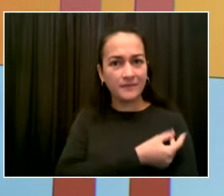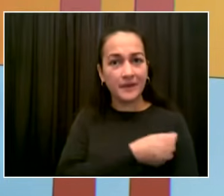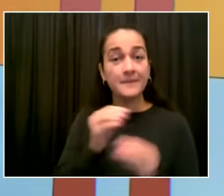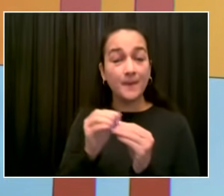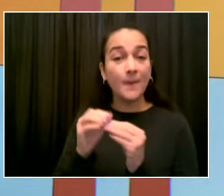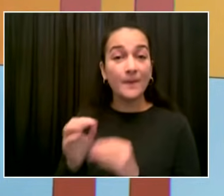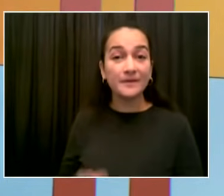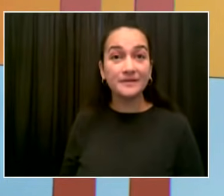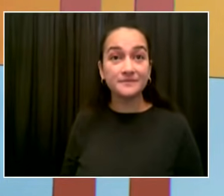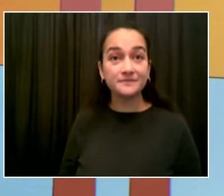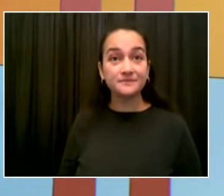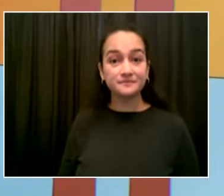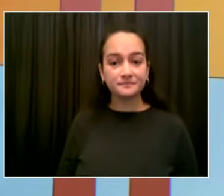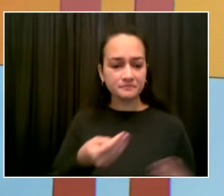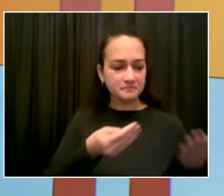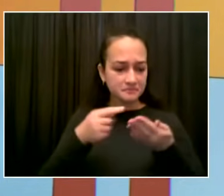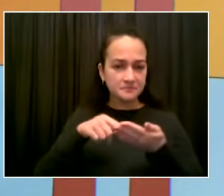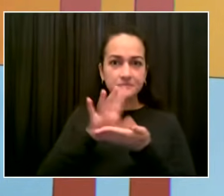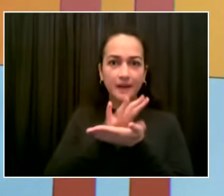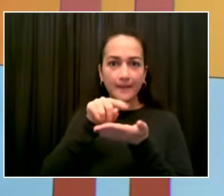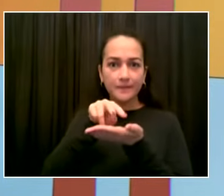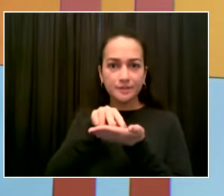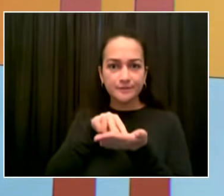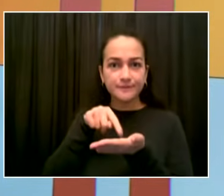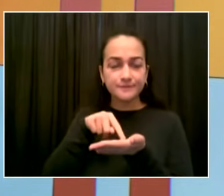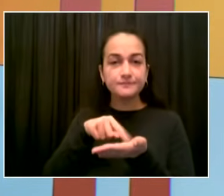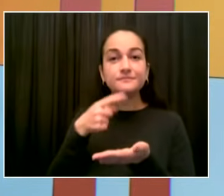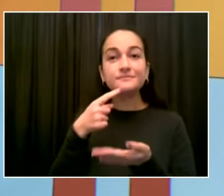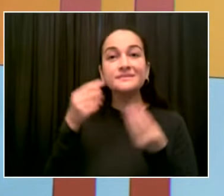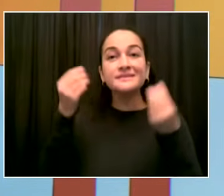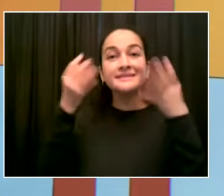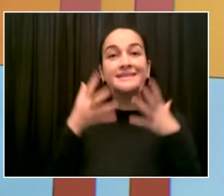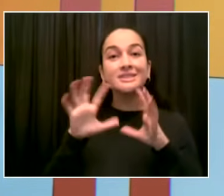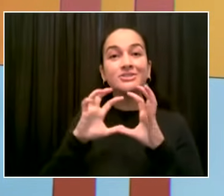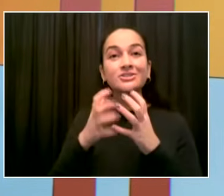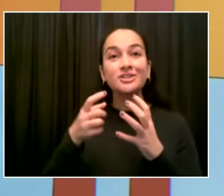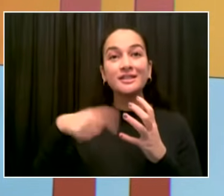DEALING WITH. I'VE BEEN HANDED ANOTHER NOTE SPECIFICALLY FOR TEACHERS AND THE PERCENTAGE